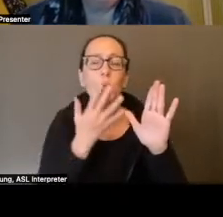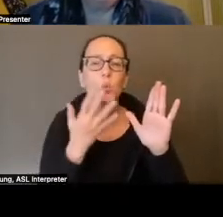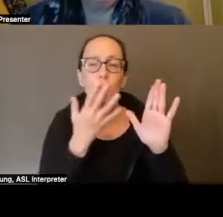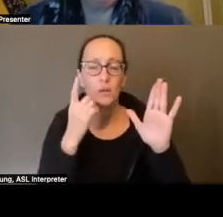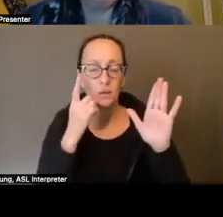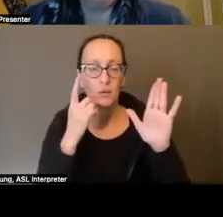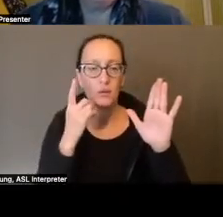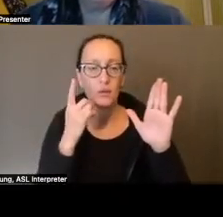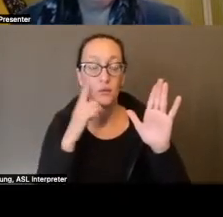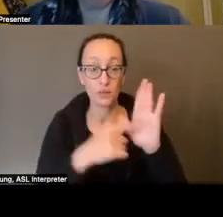For example,